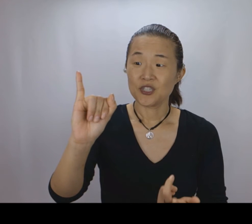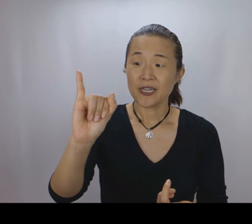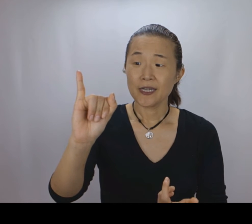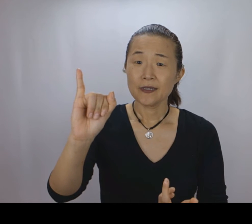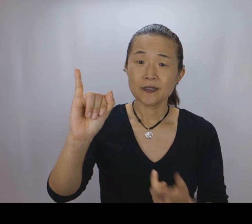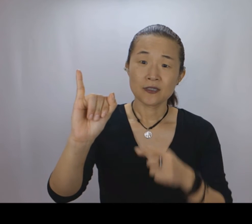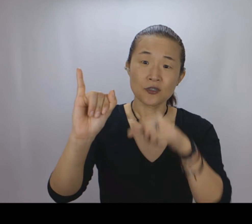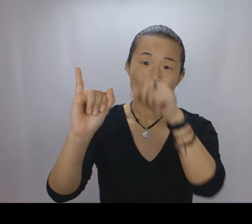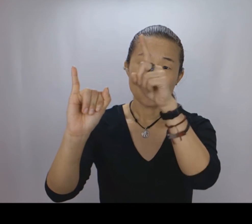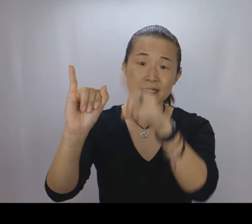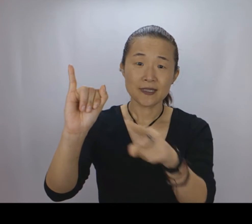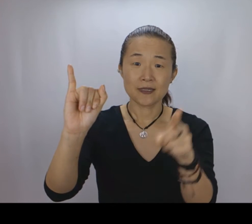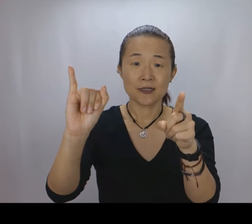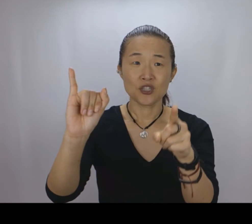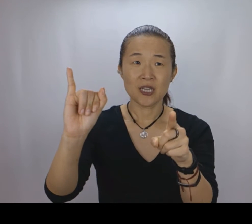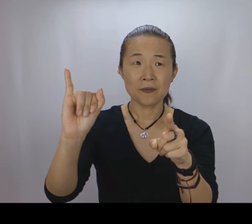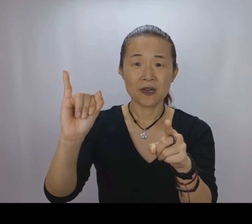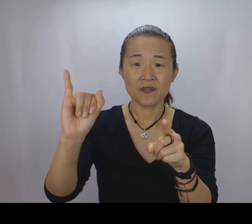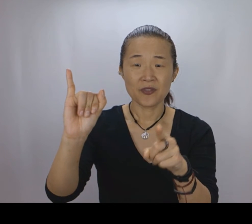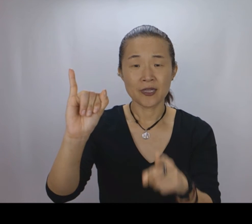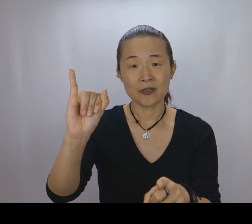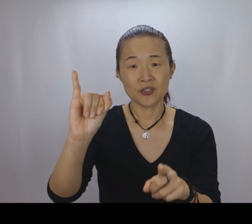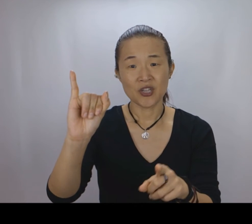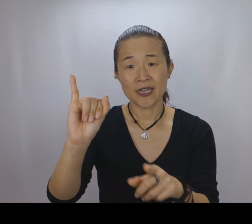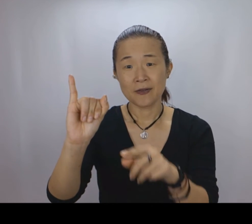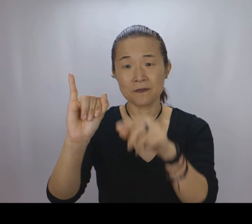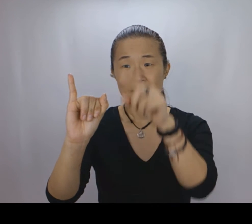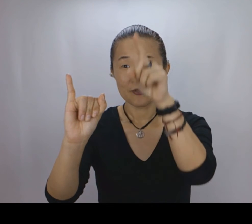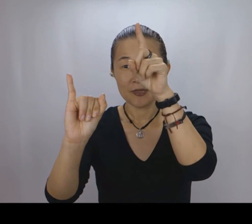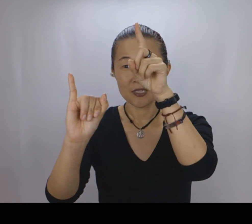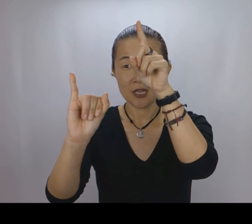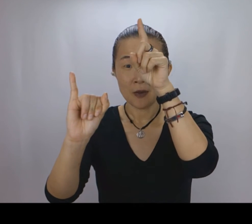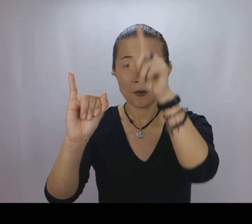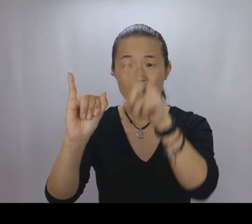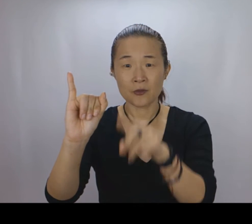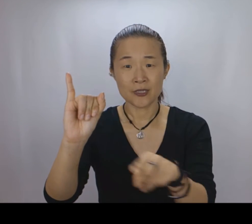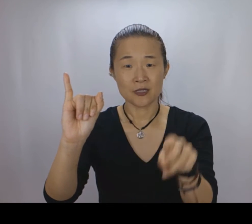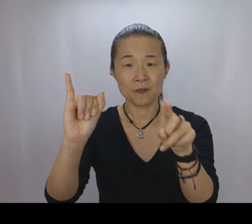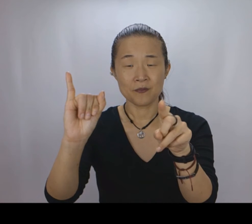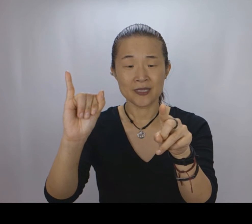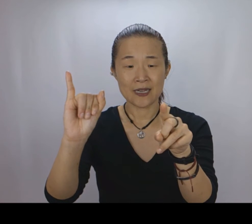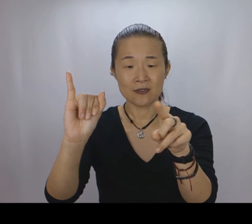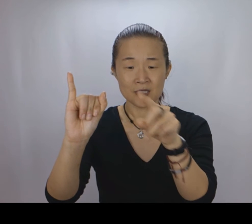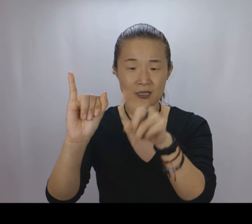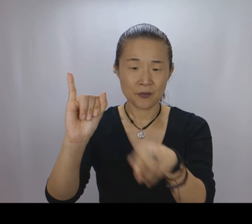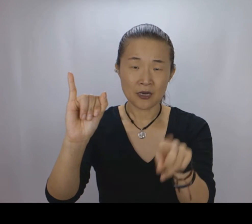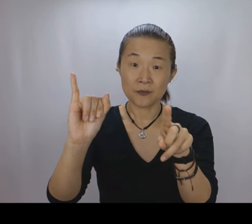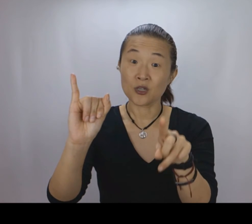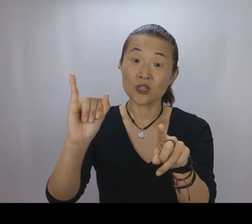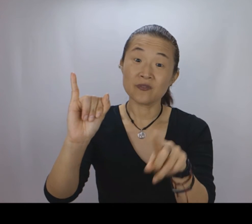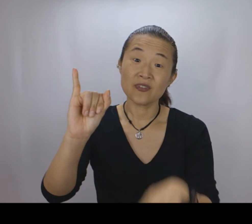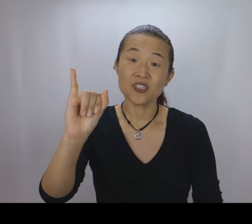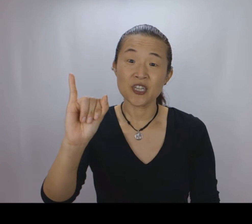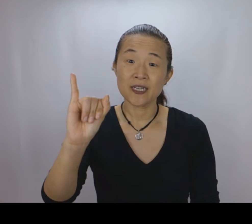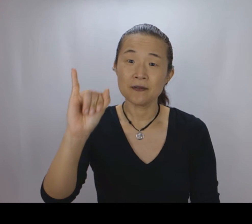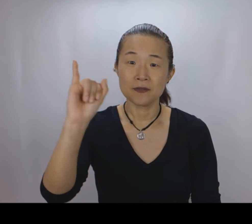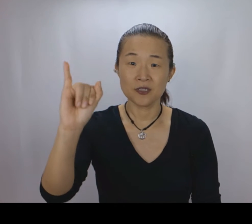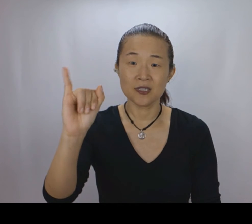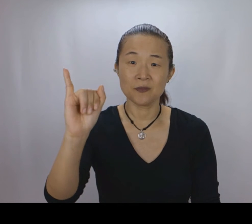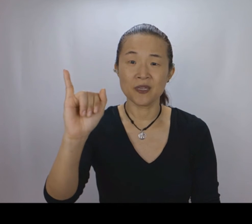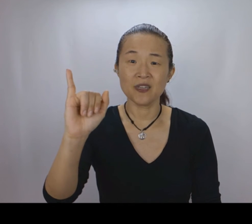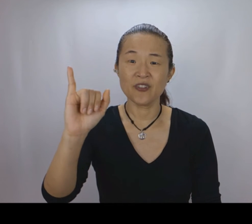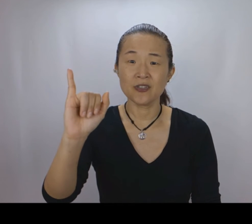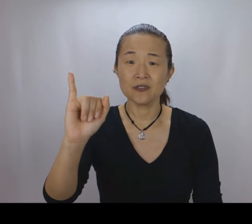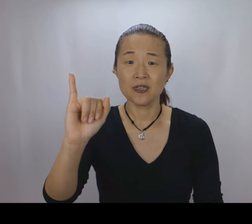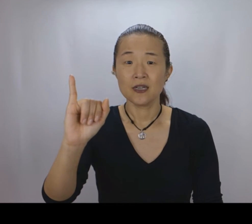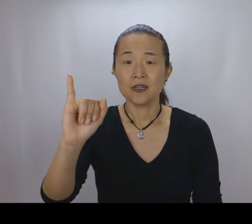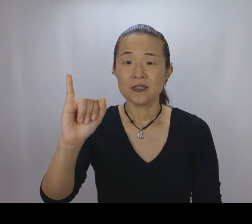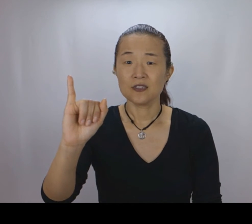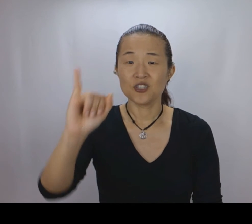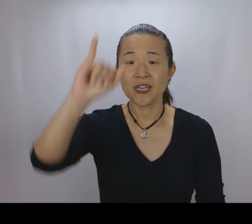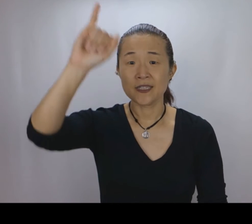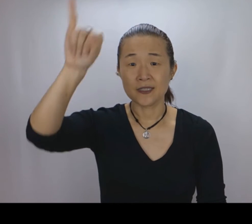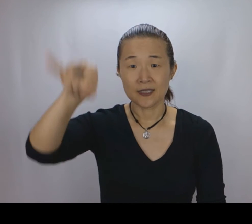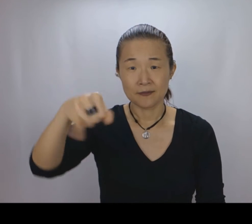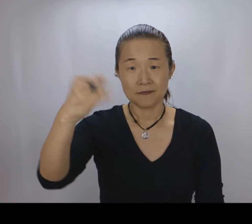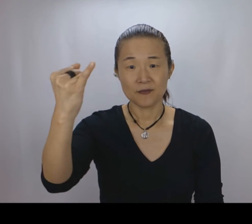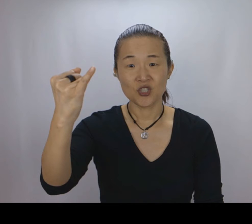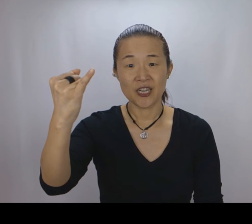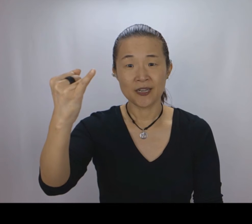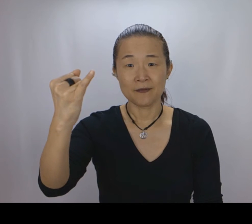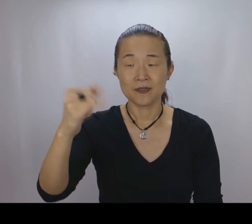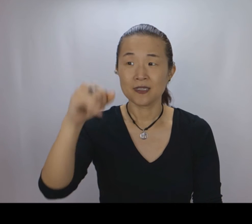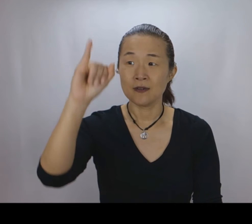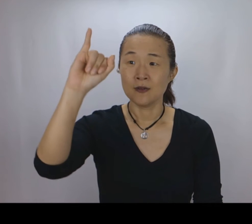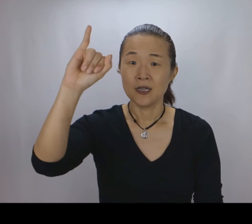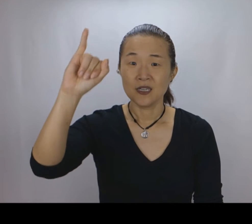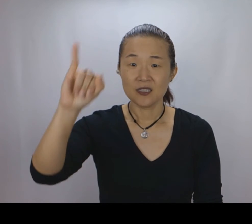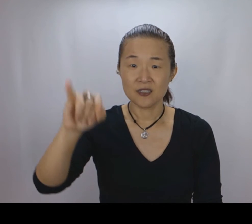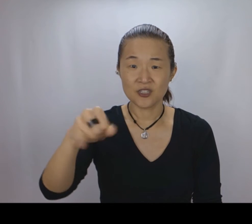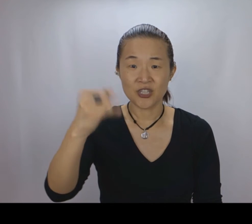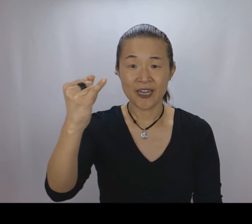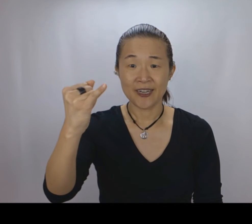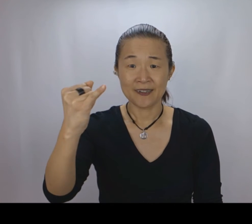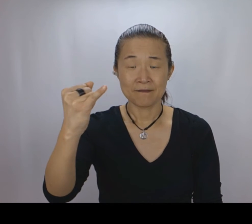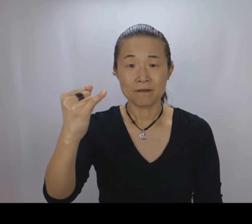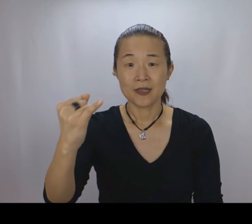J you can trace the shape of the letter "J" from the top all the way to the down to the bottom curve of the "J" using your pinky finger so "J" is "J." So, "J."